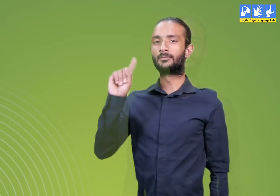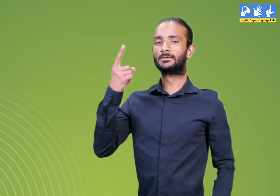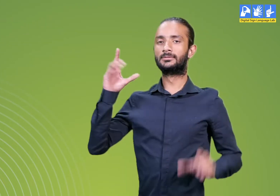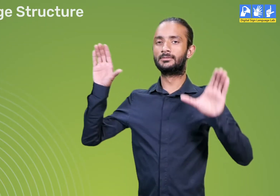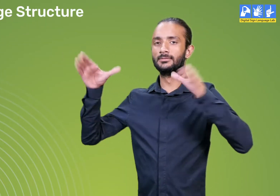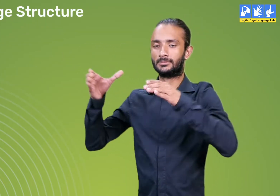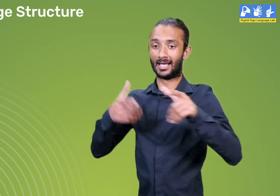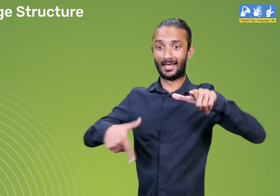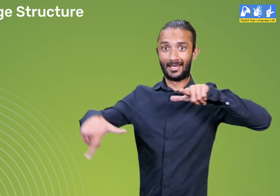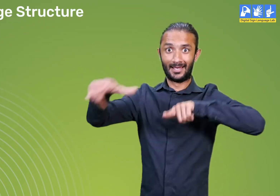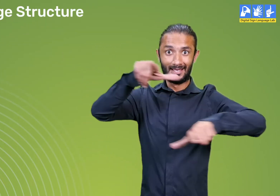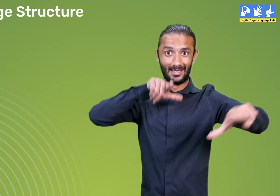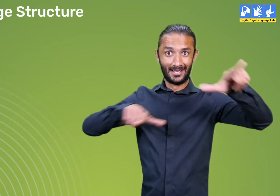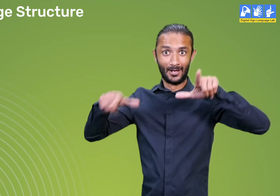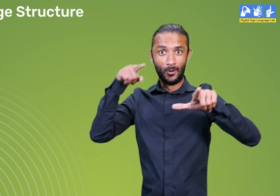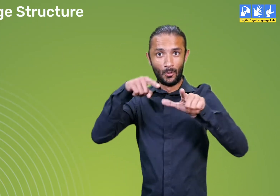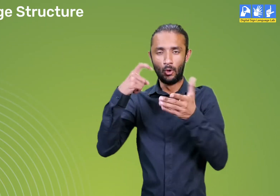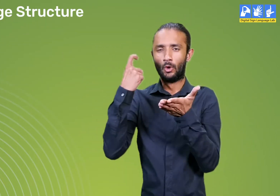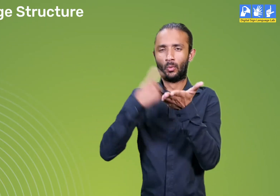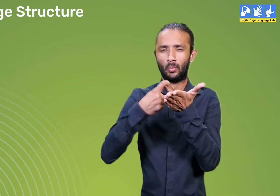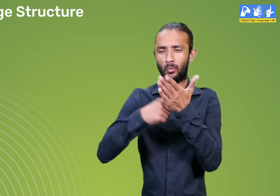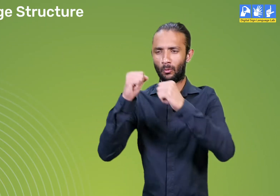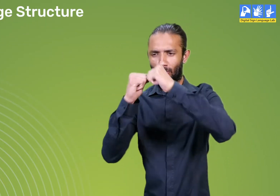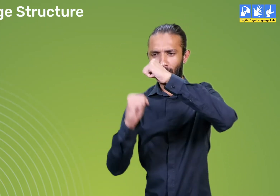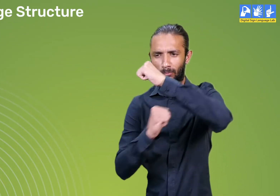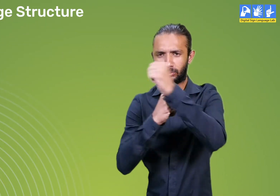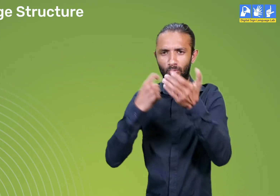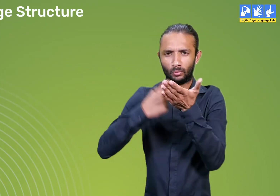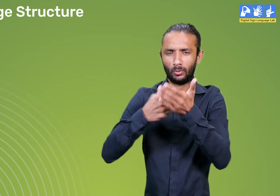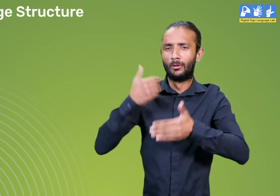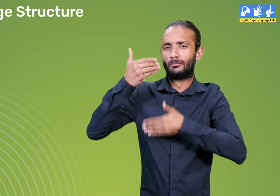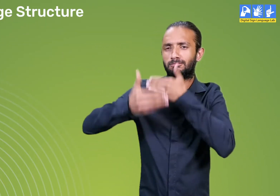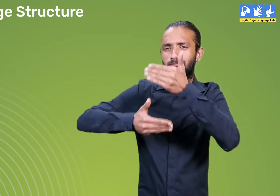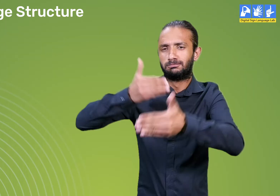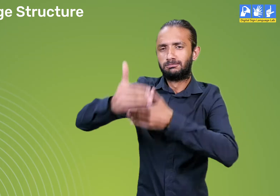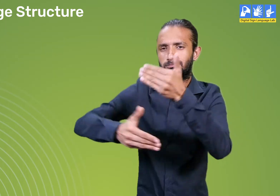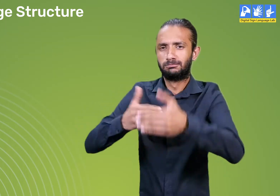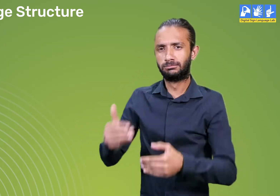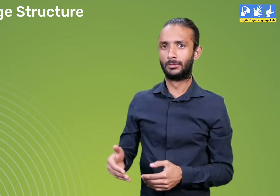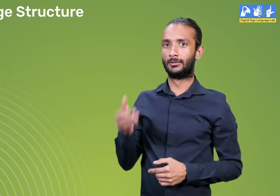firstly we will talk about the language structure, rules and procedure